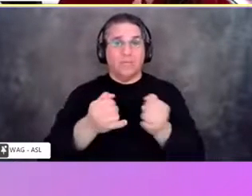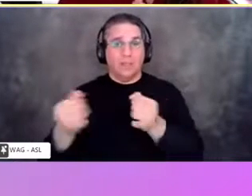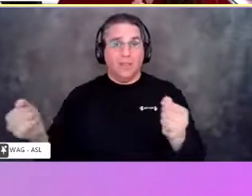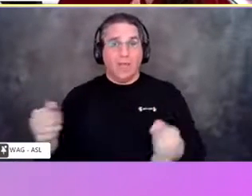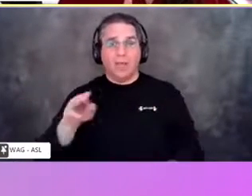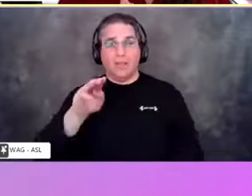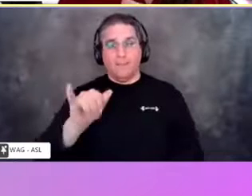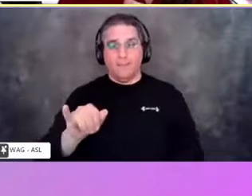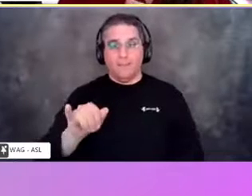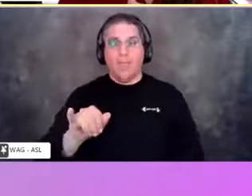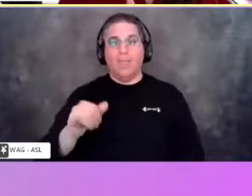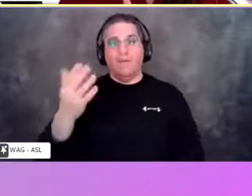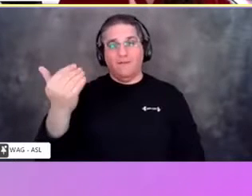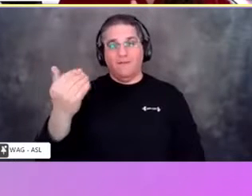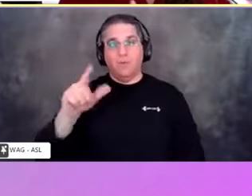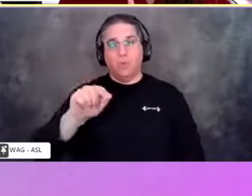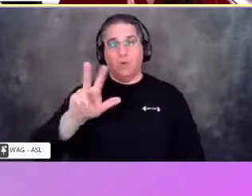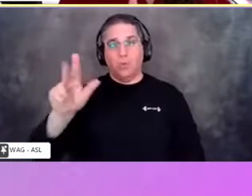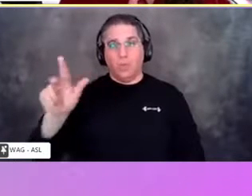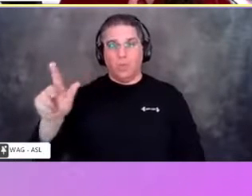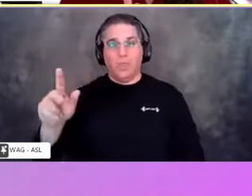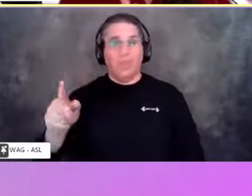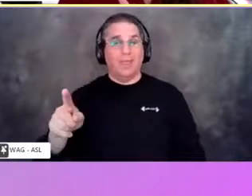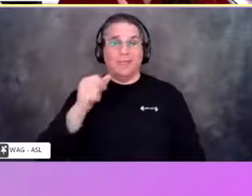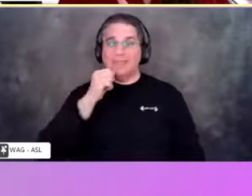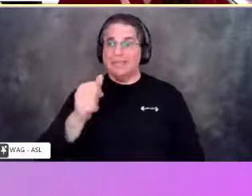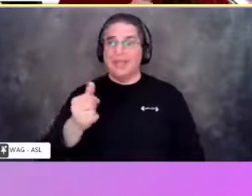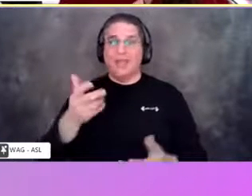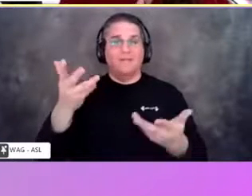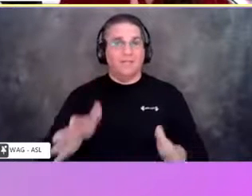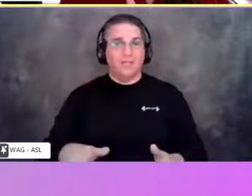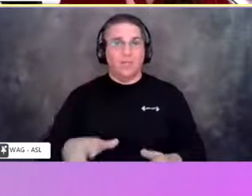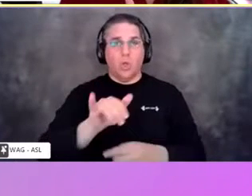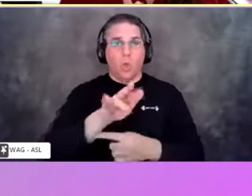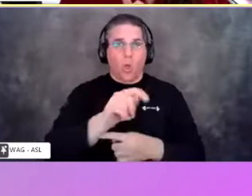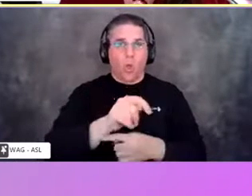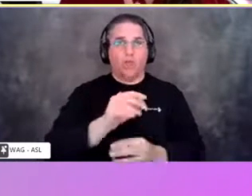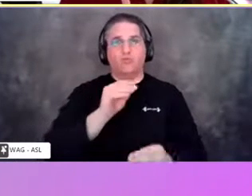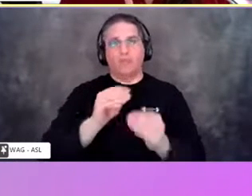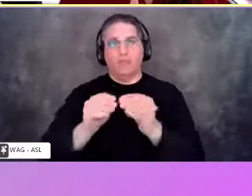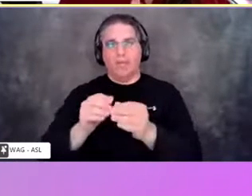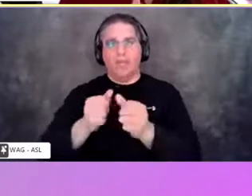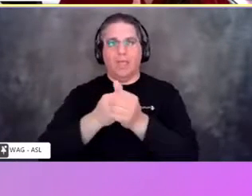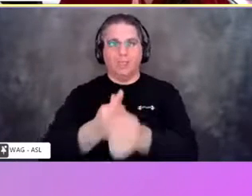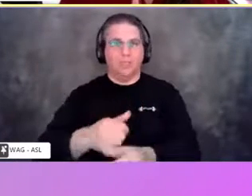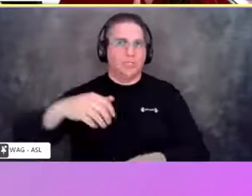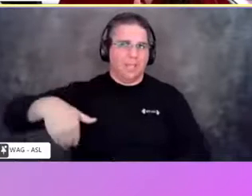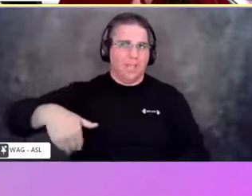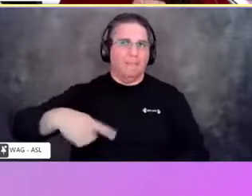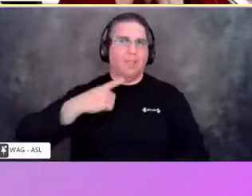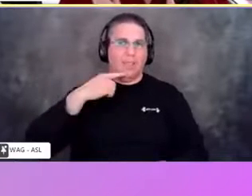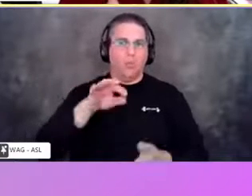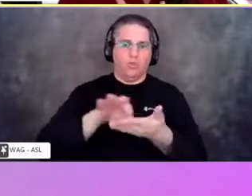project octocat, with their first daughter request deadline was may 15th 2023 gunmen additionally they have